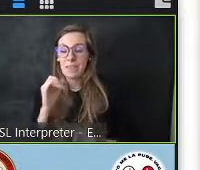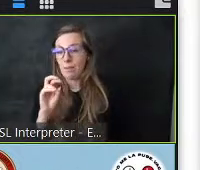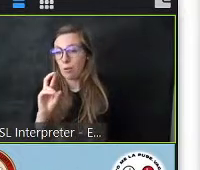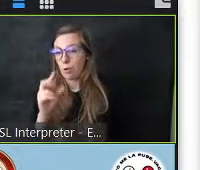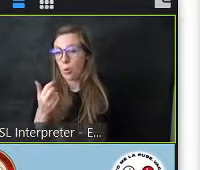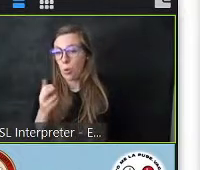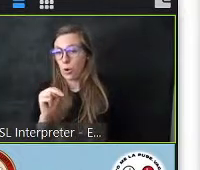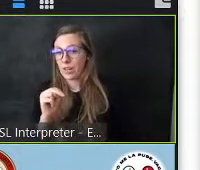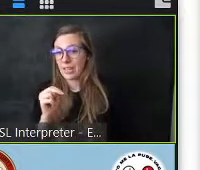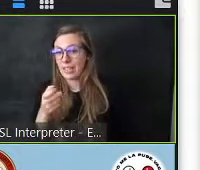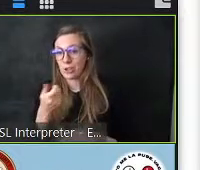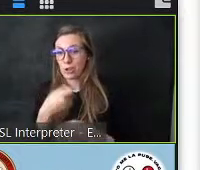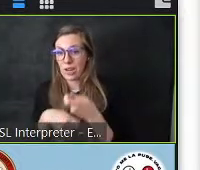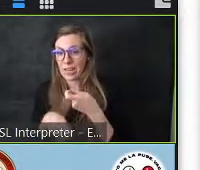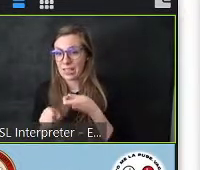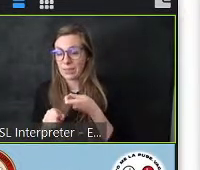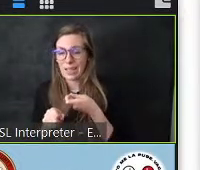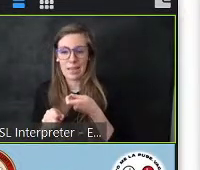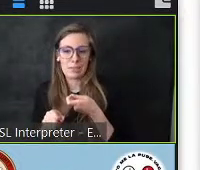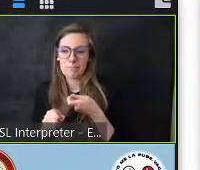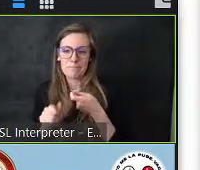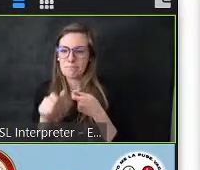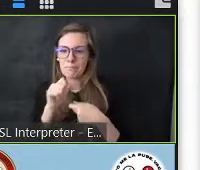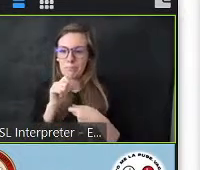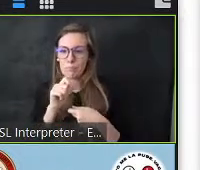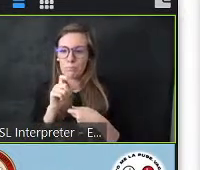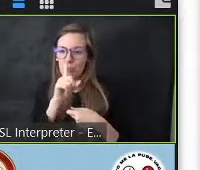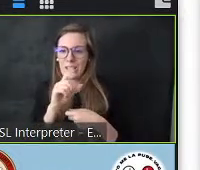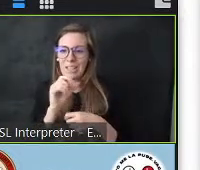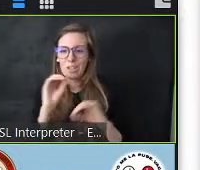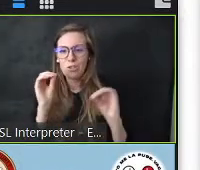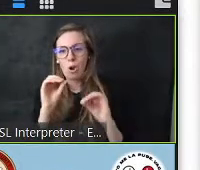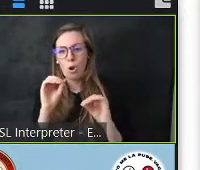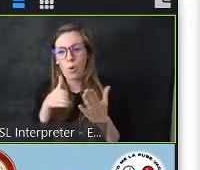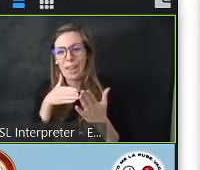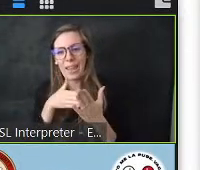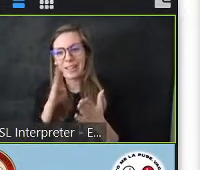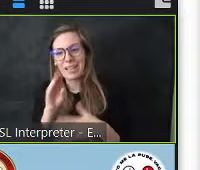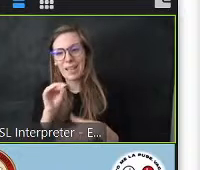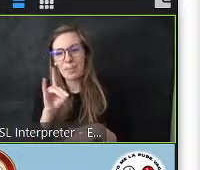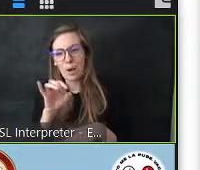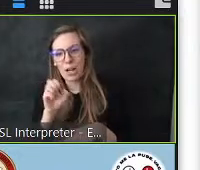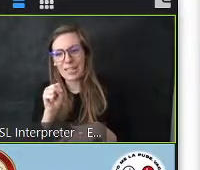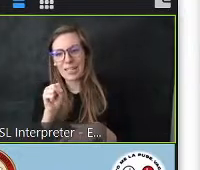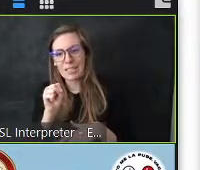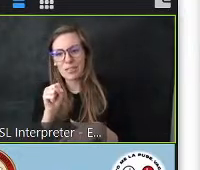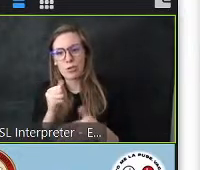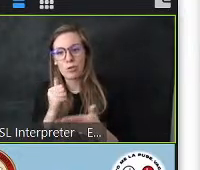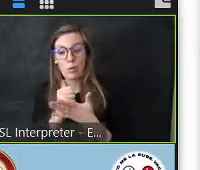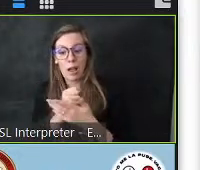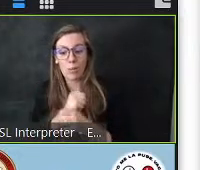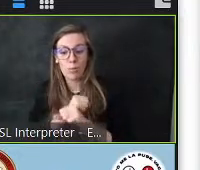They didn't really create any antibiotics after the transplant was received.